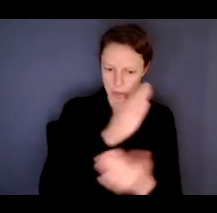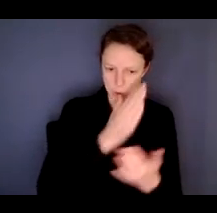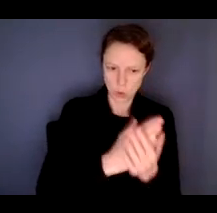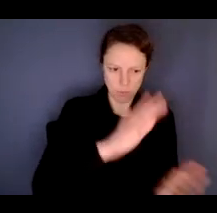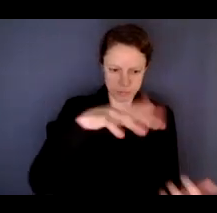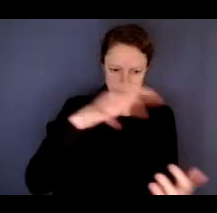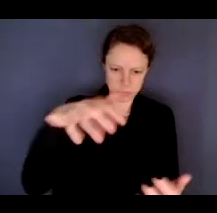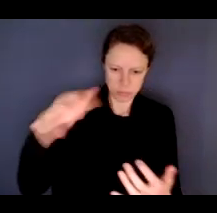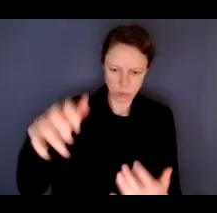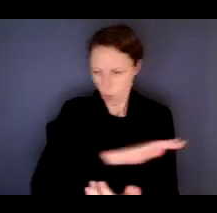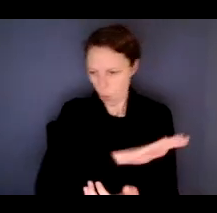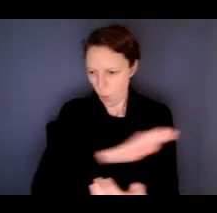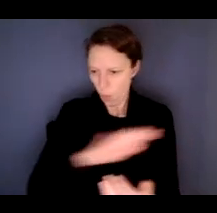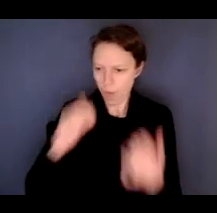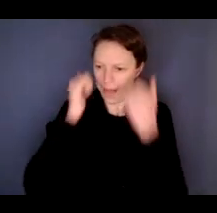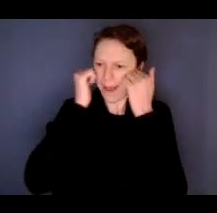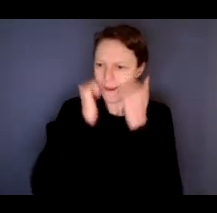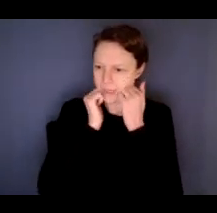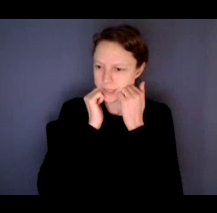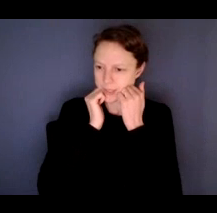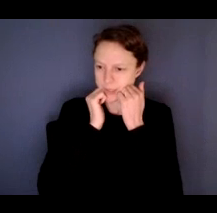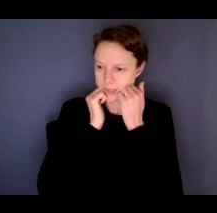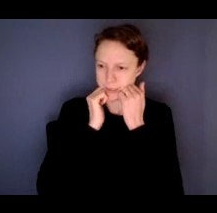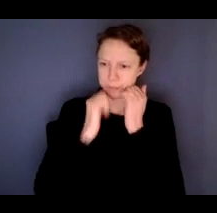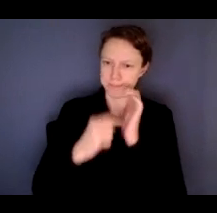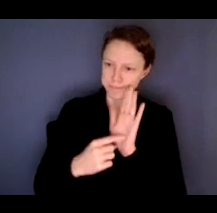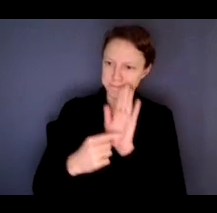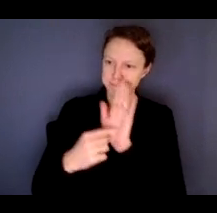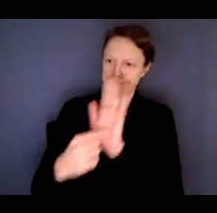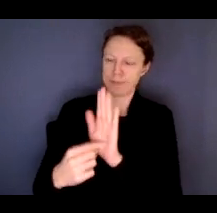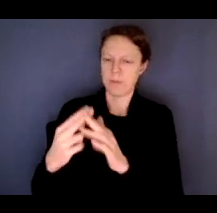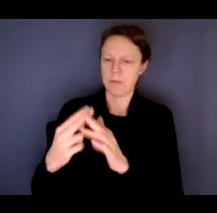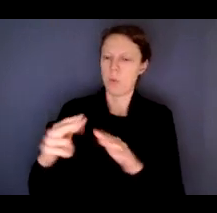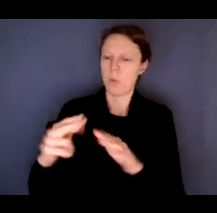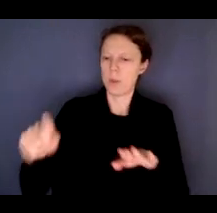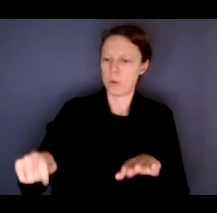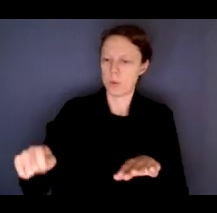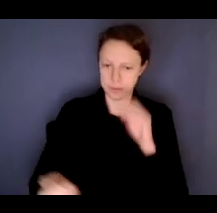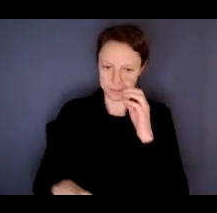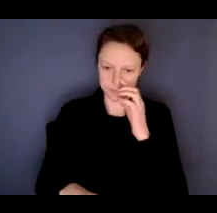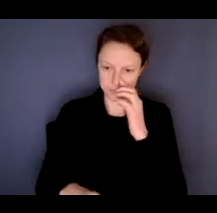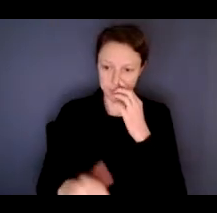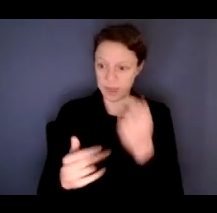that might not necessarily be put forward by other participants in the proceeding.